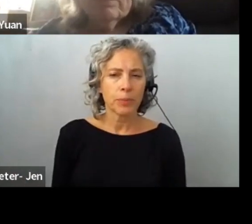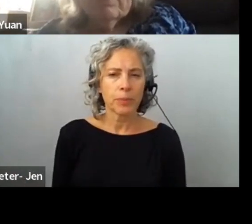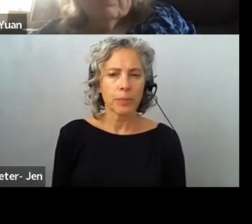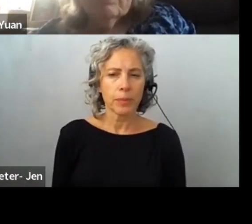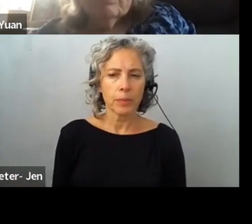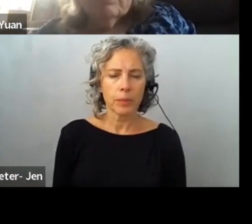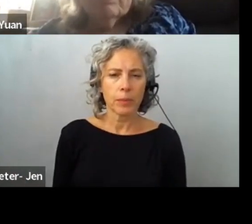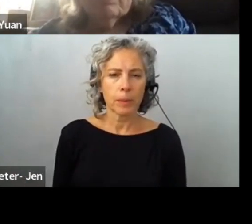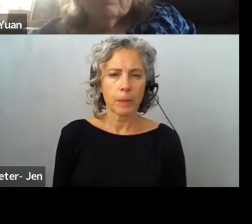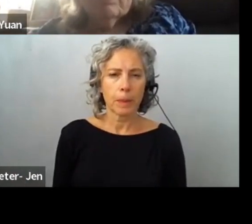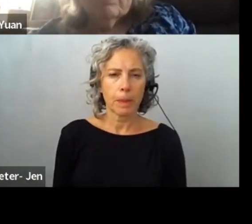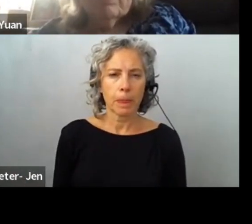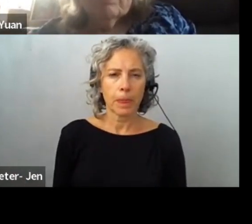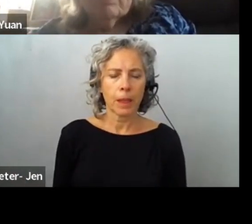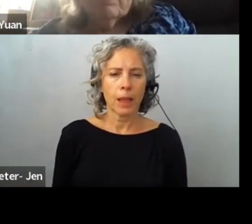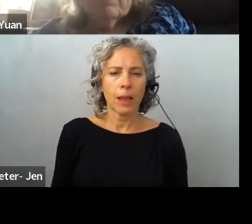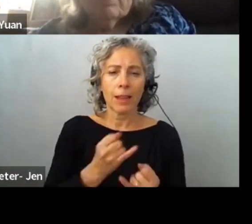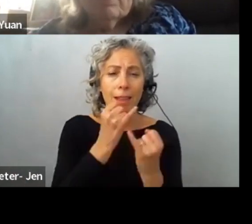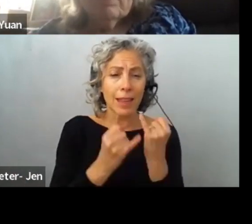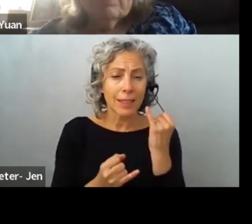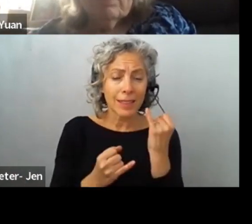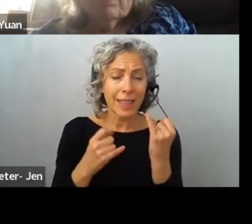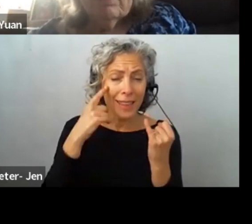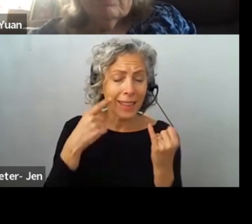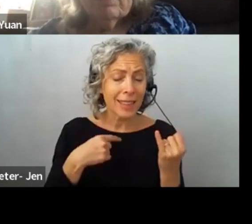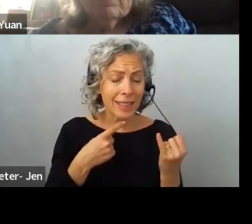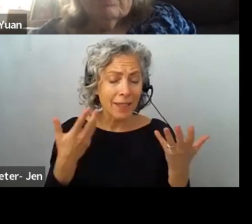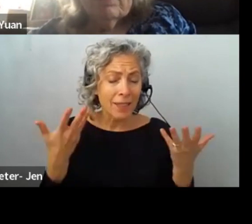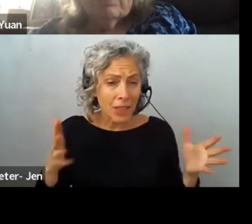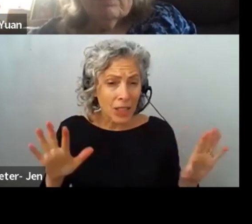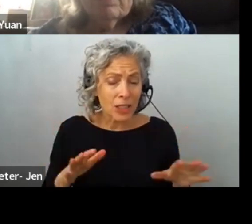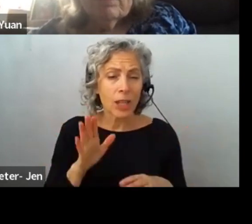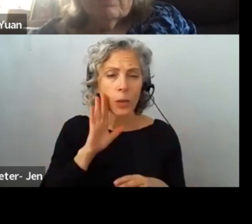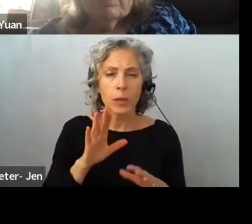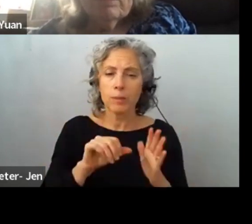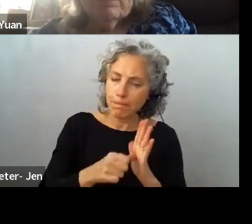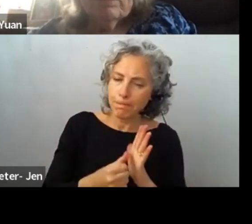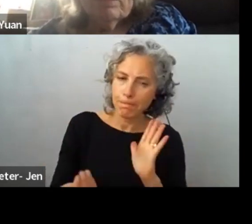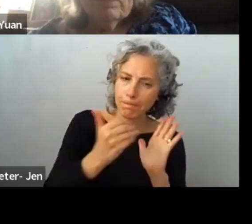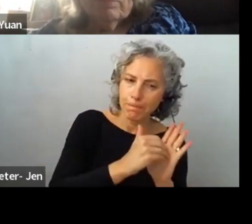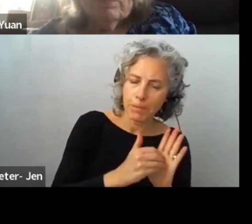questions. Finally, I think I've said it and I'm going to say it again, so much appreciation for